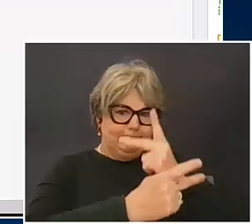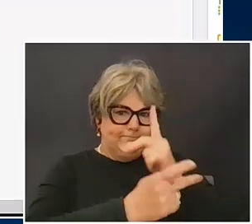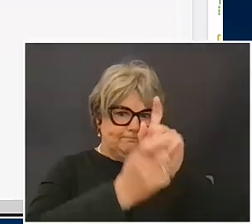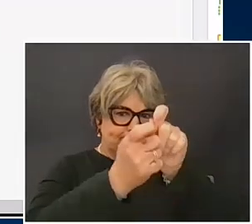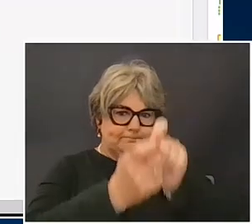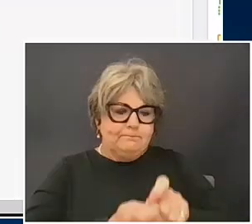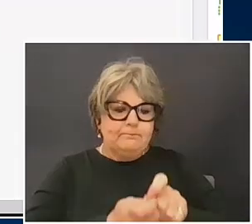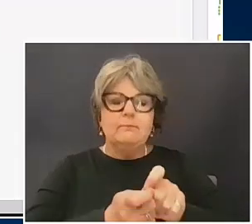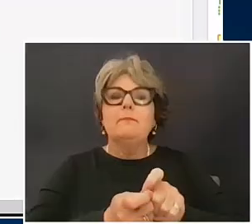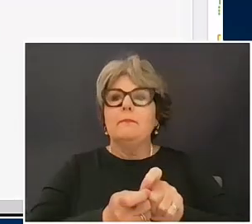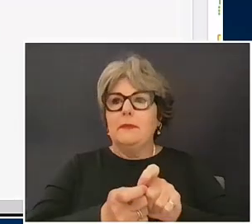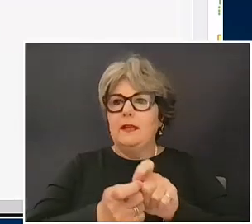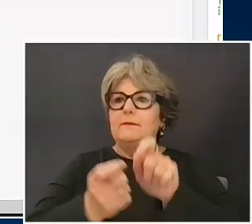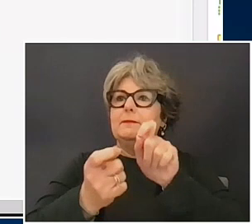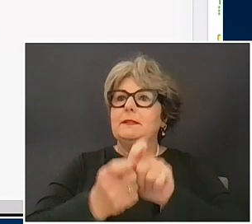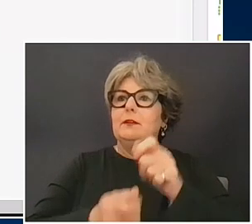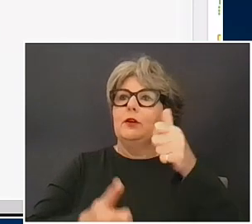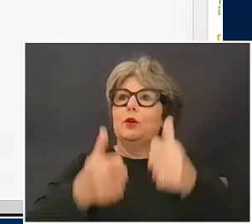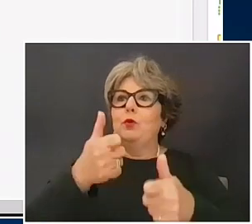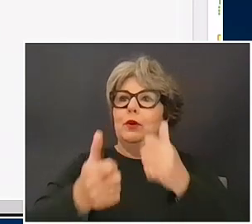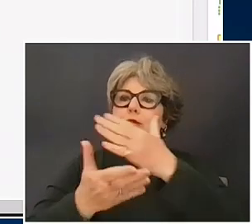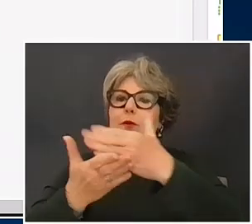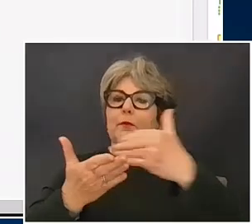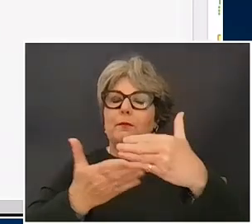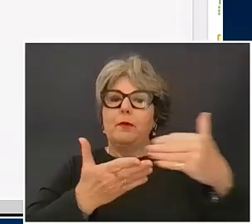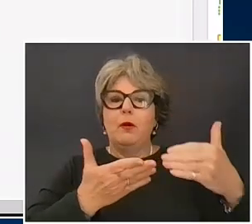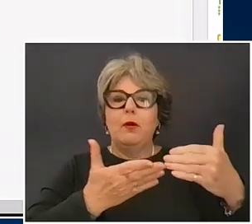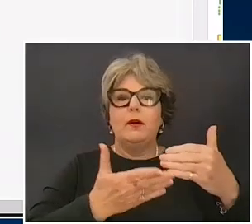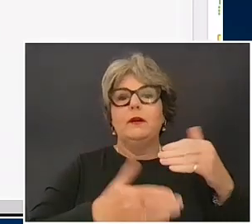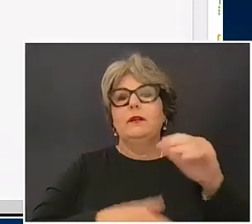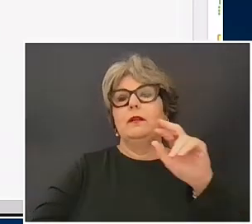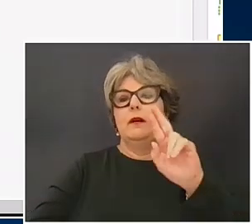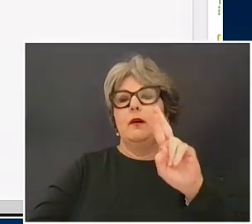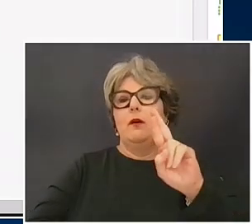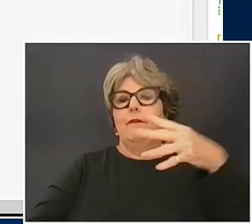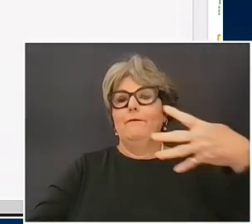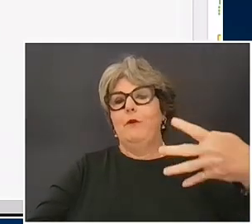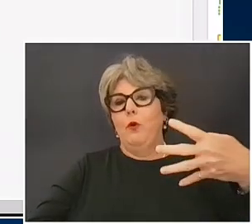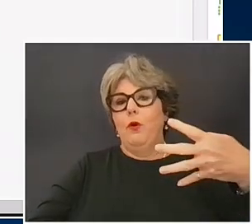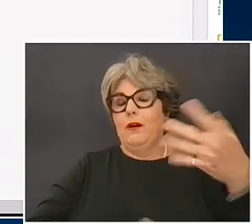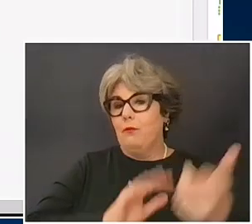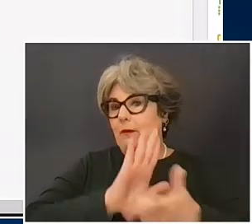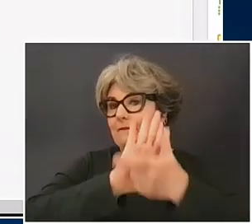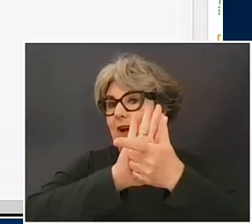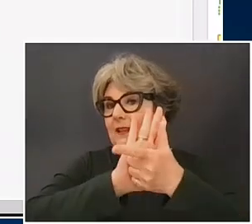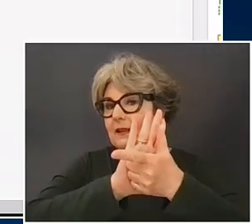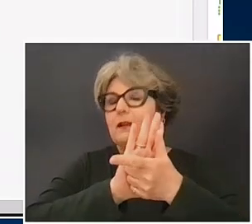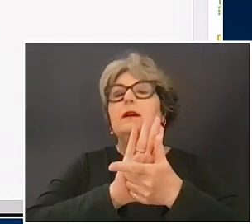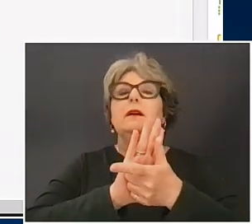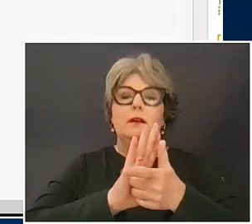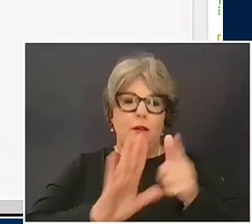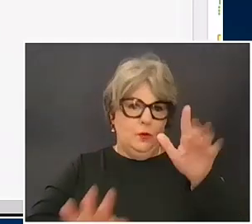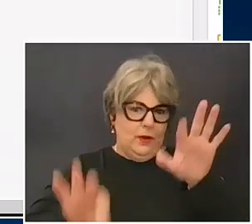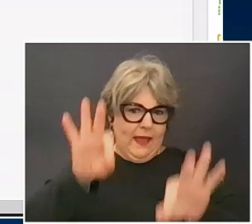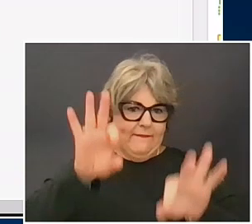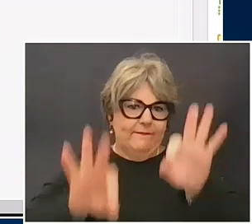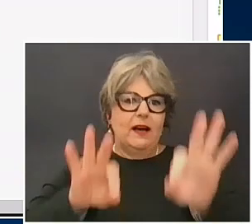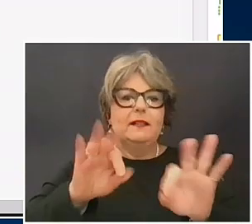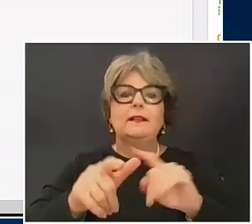very specifically which part of the R2T4 requirements were violated. We do have findings codes that allow us to